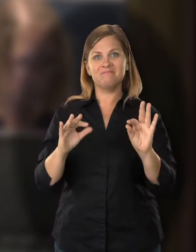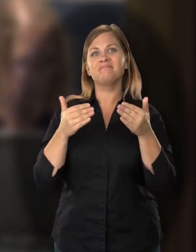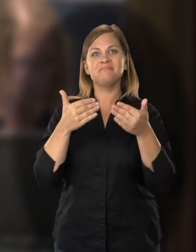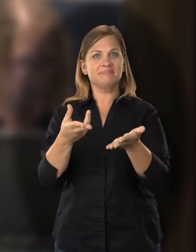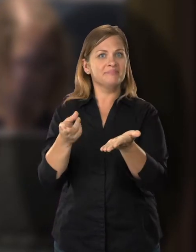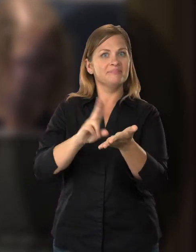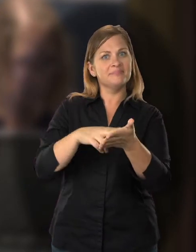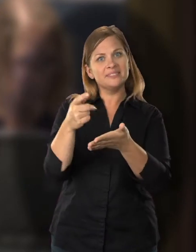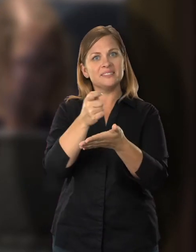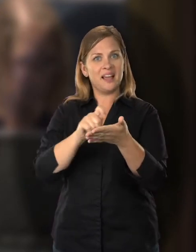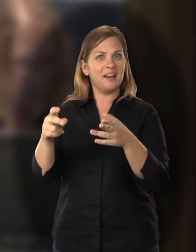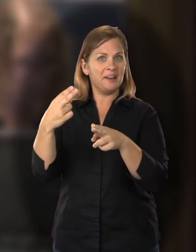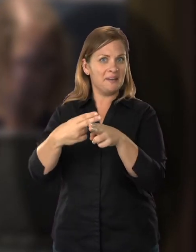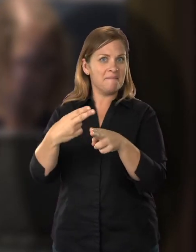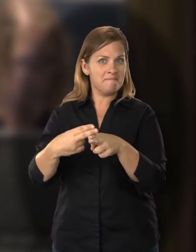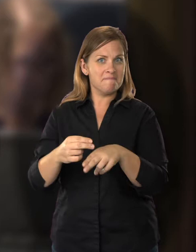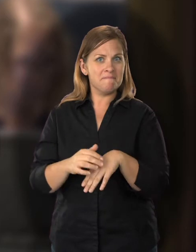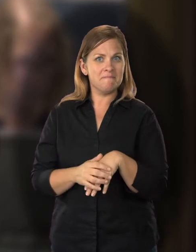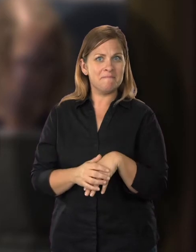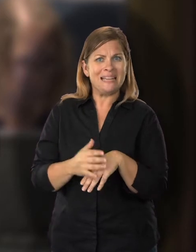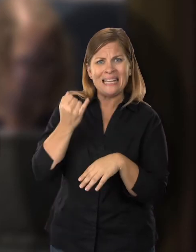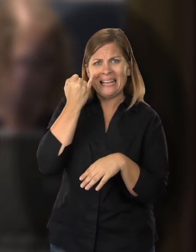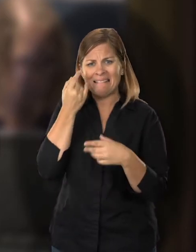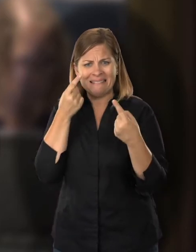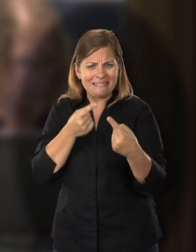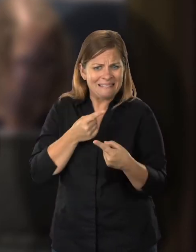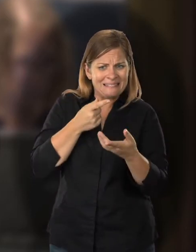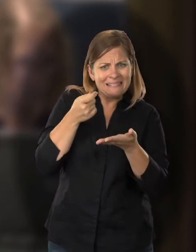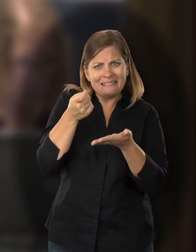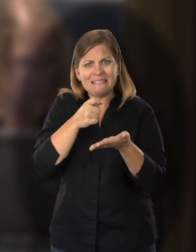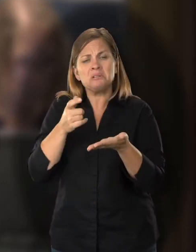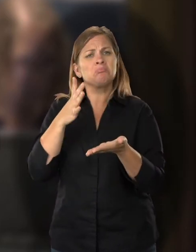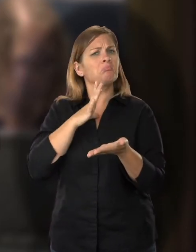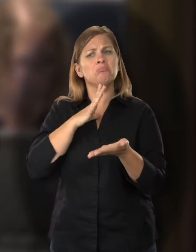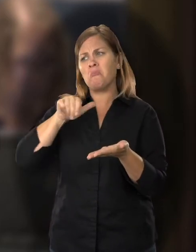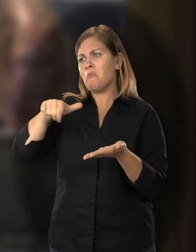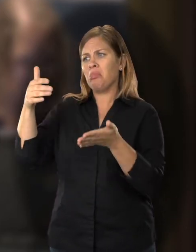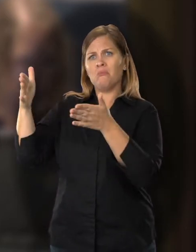If every statement applies to you, sign your name.